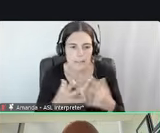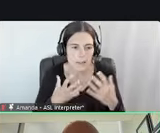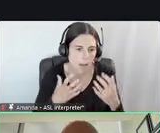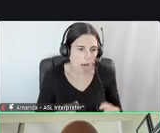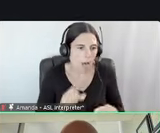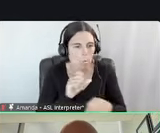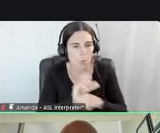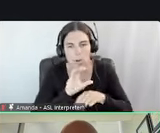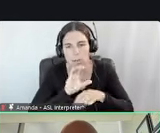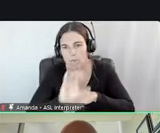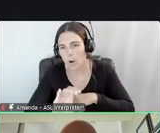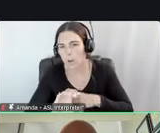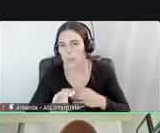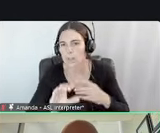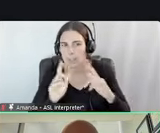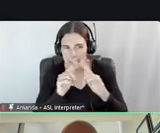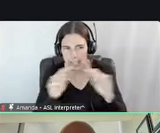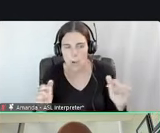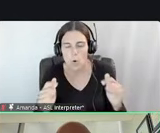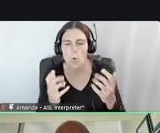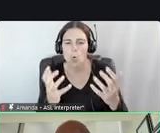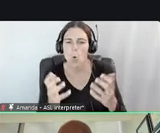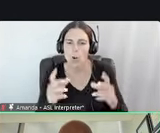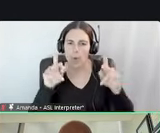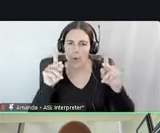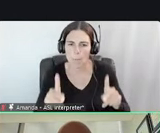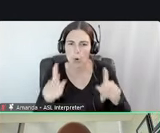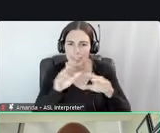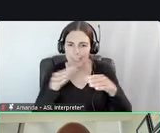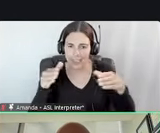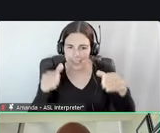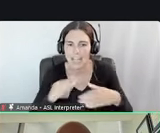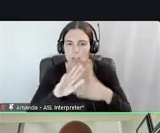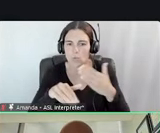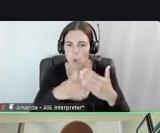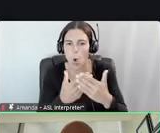my priority to keep our efforts person- centered so that every North Carolinian can tangibly